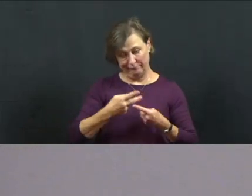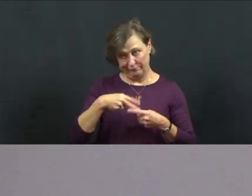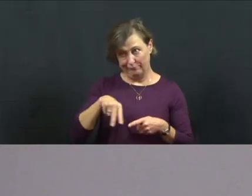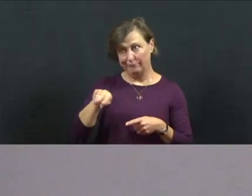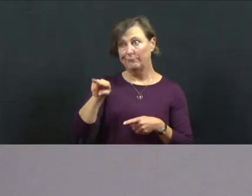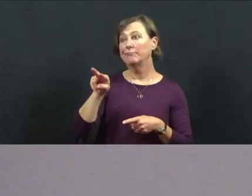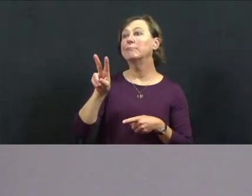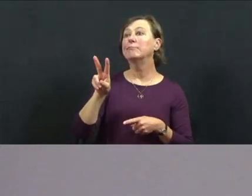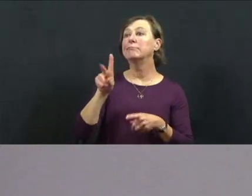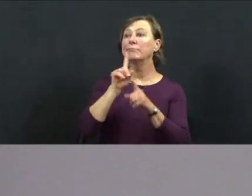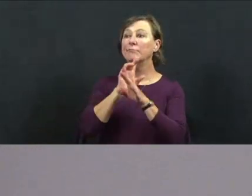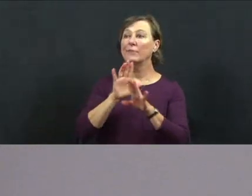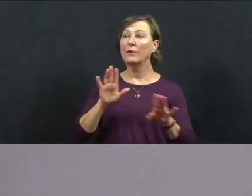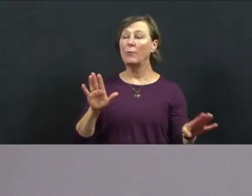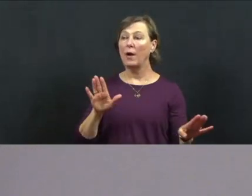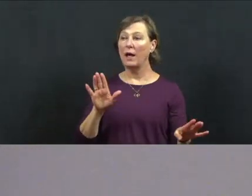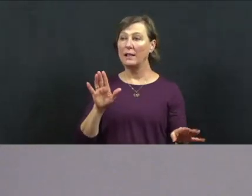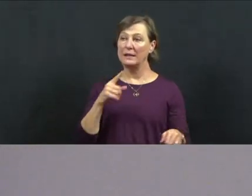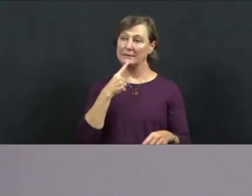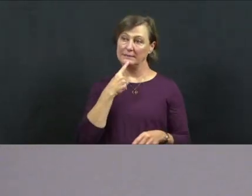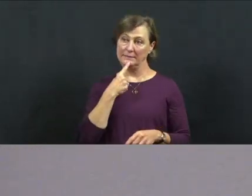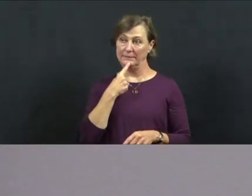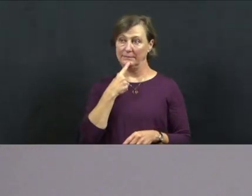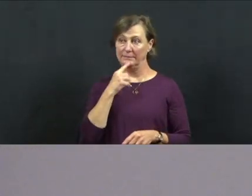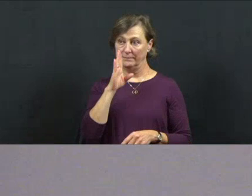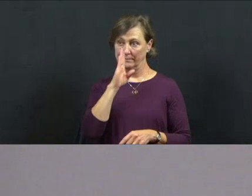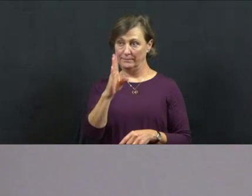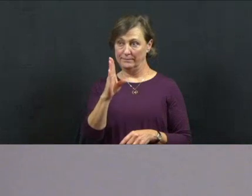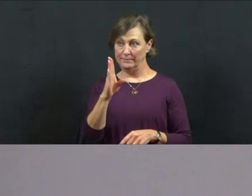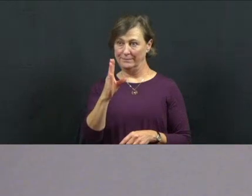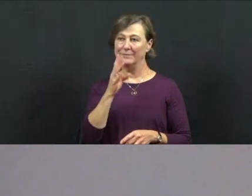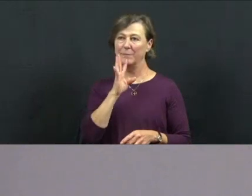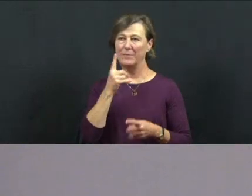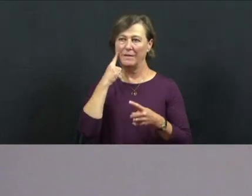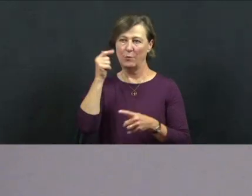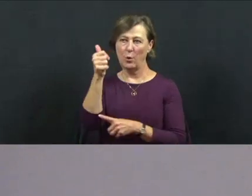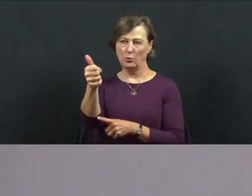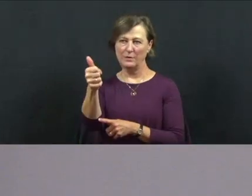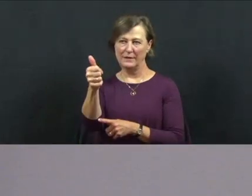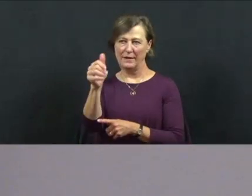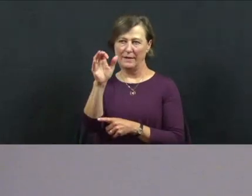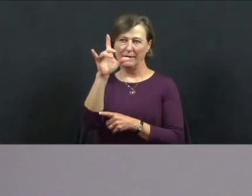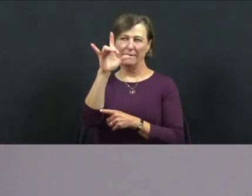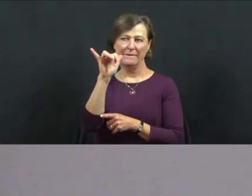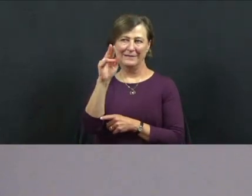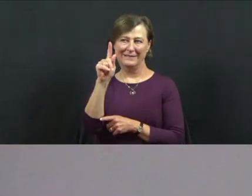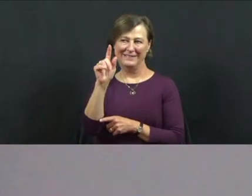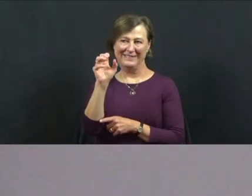yet firmly replied, "Speak for yourself, Clinton."